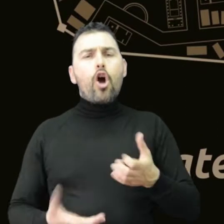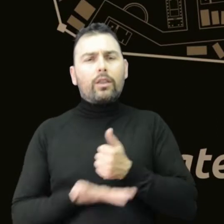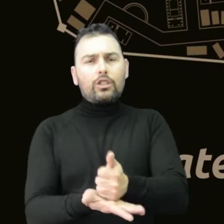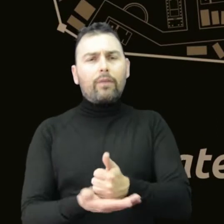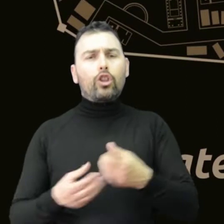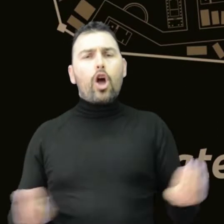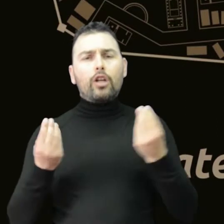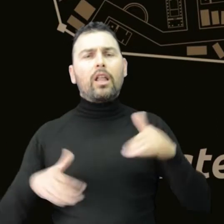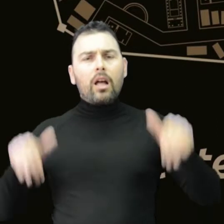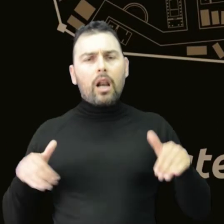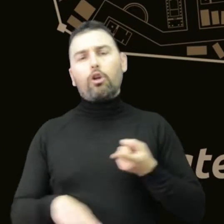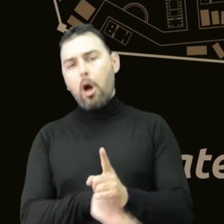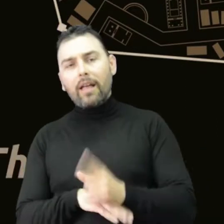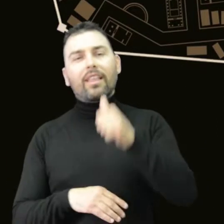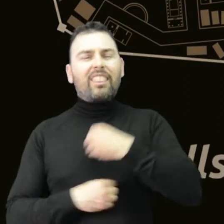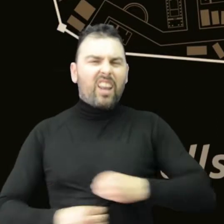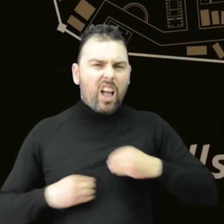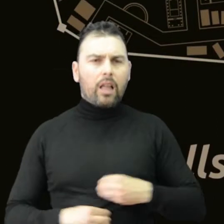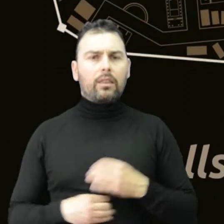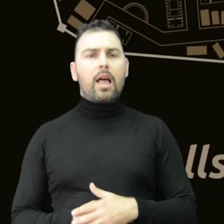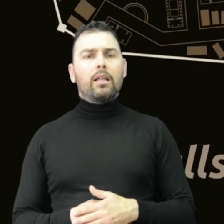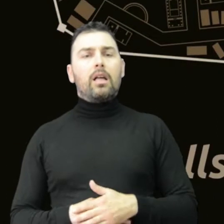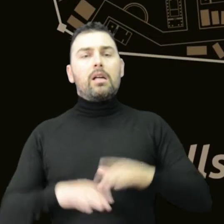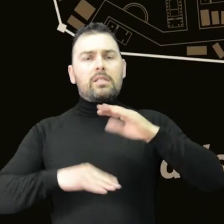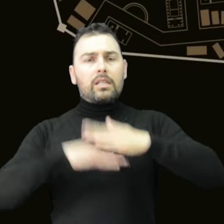and the Parthenon the temple where they worship their gods.